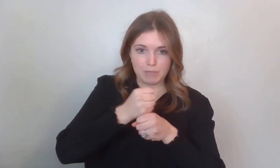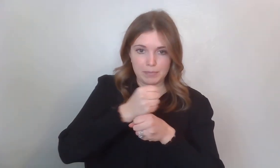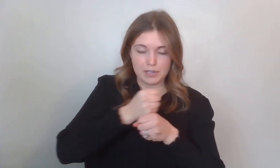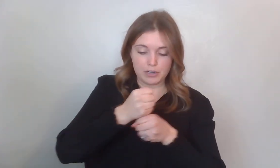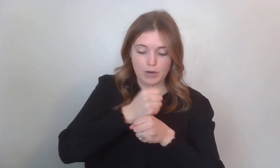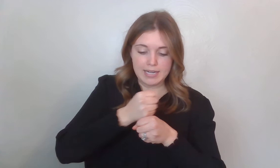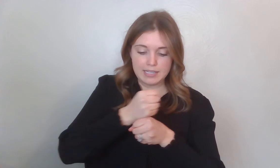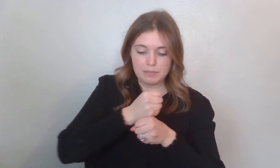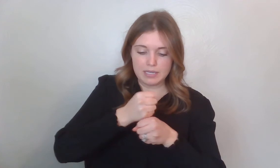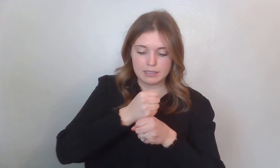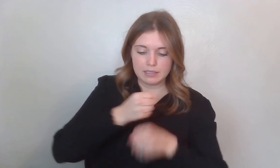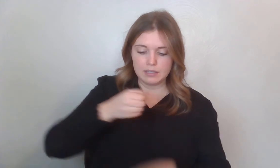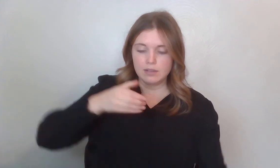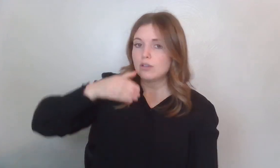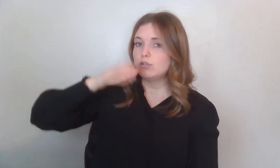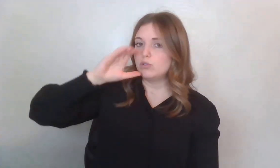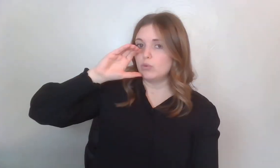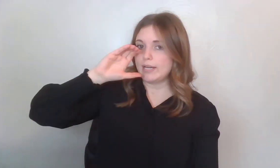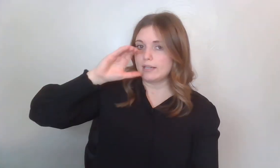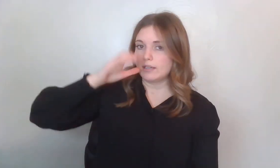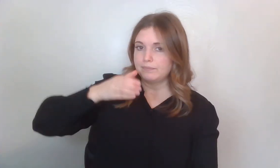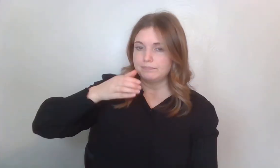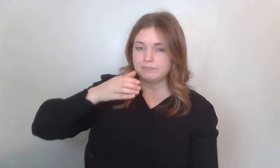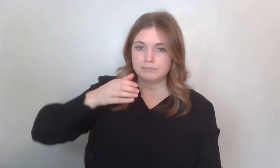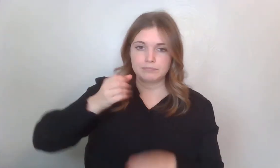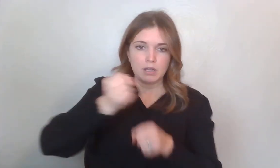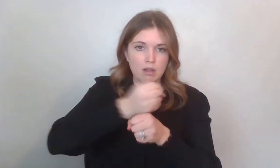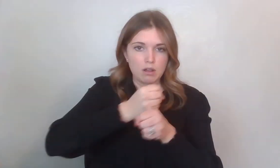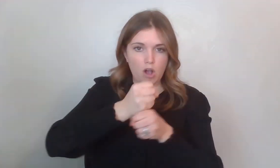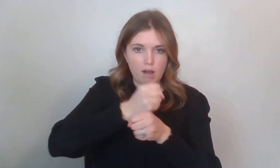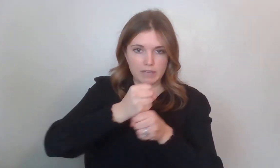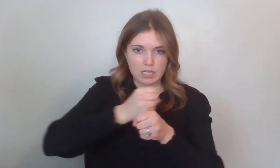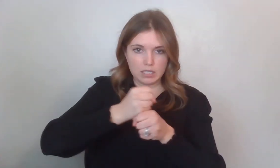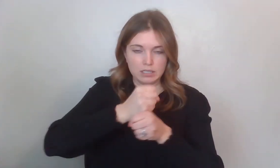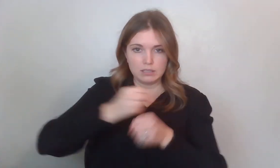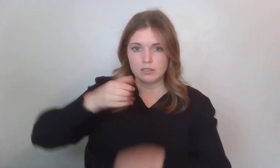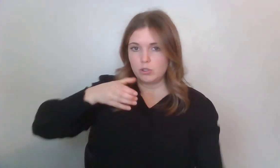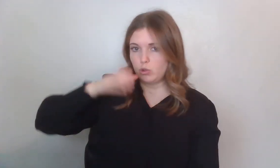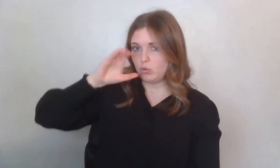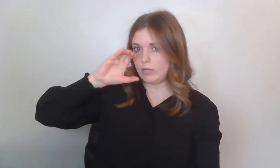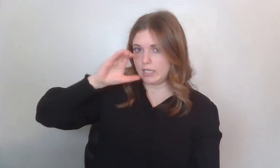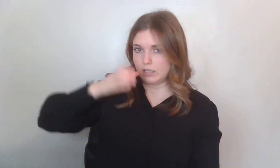Remember you're grinding the beans. DRINK COFFEE DRINK